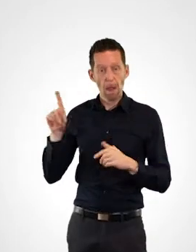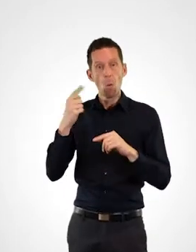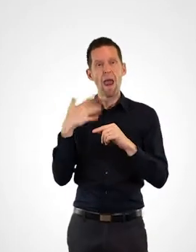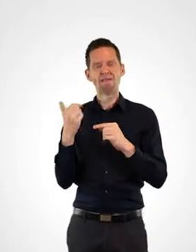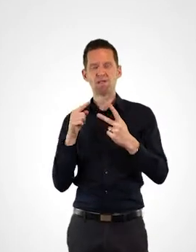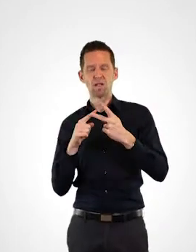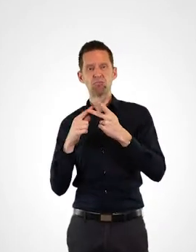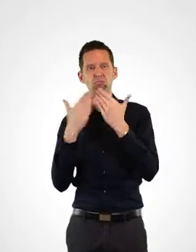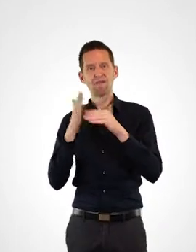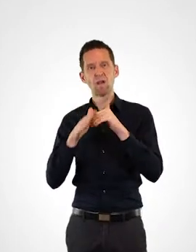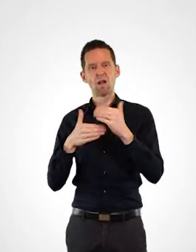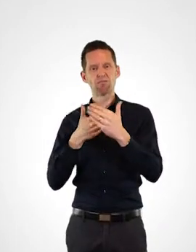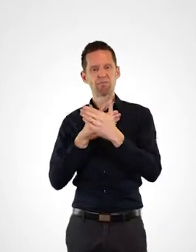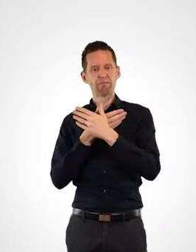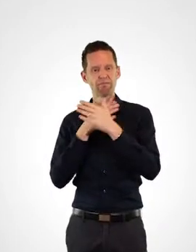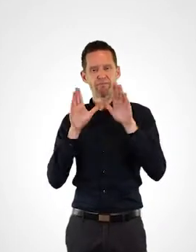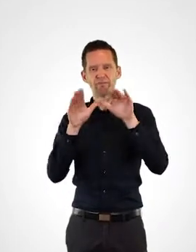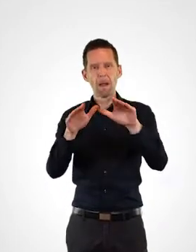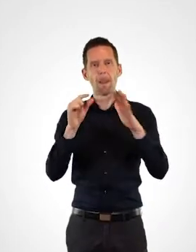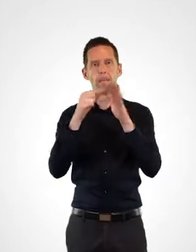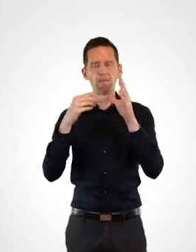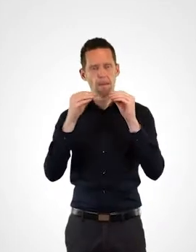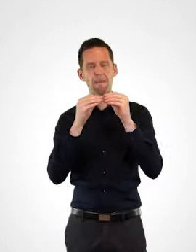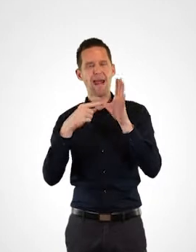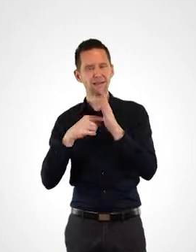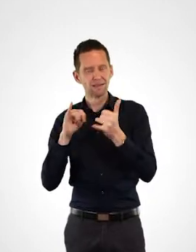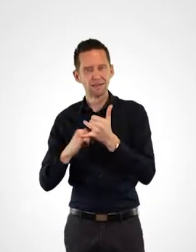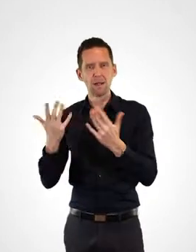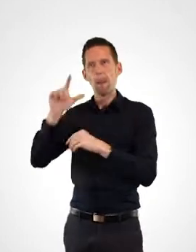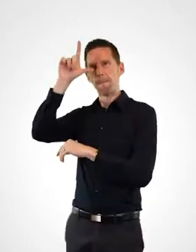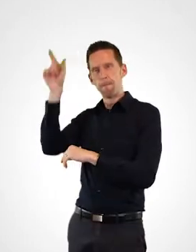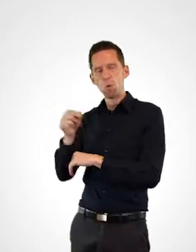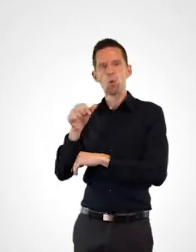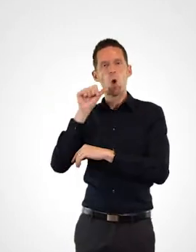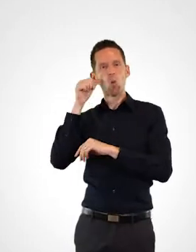but we have units on bats and the moon and the ocean, for example,